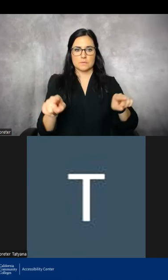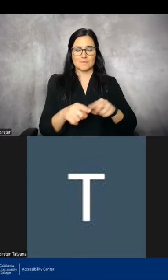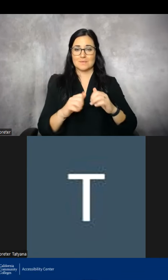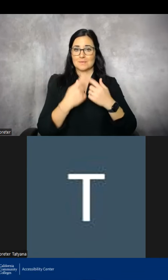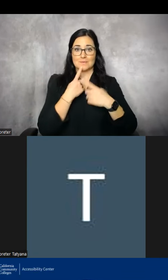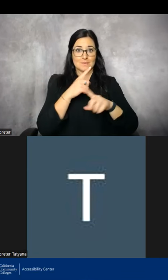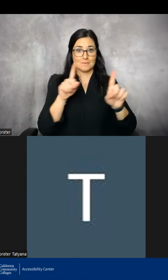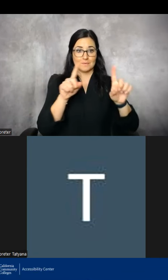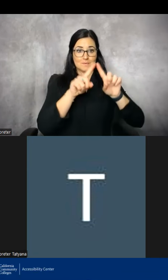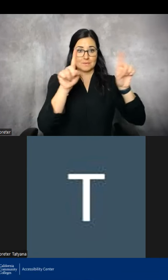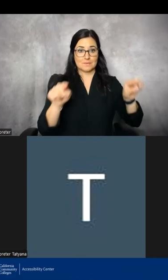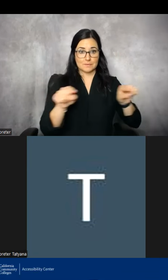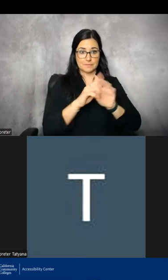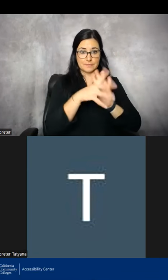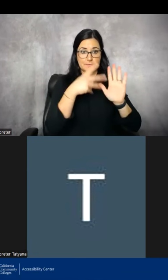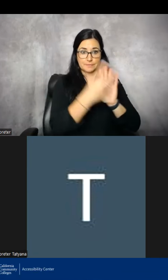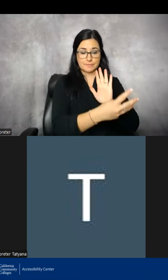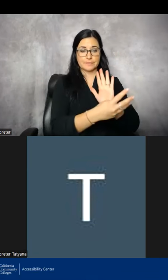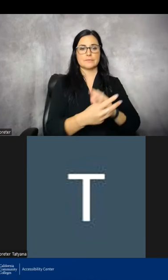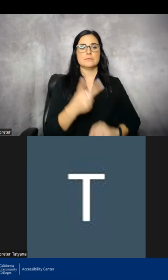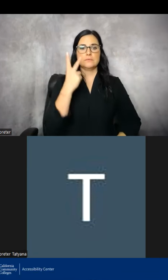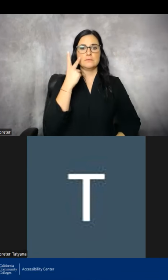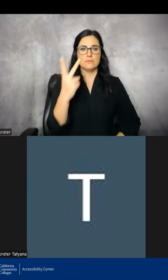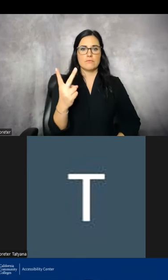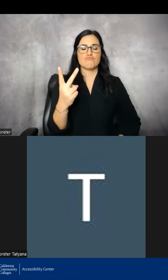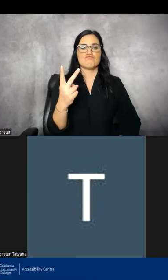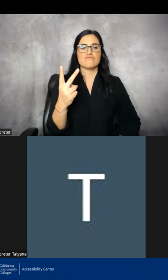Areas, that table in the innocent,